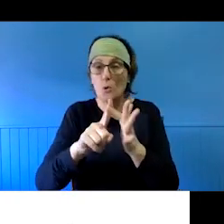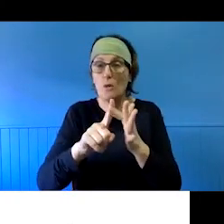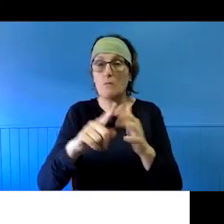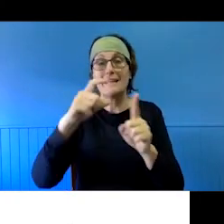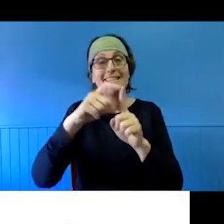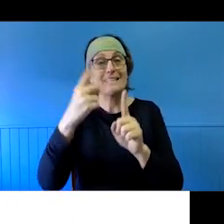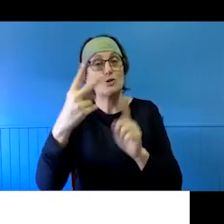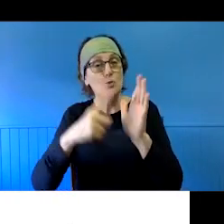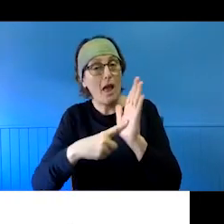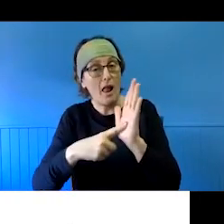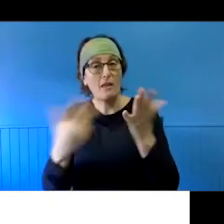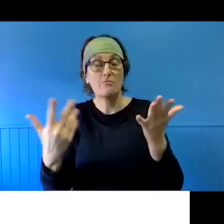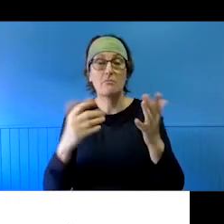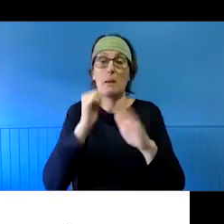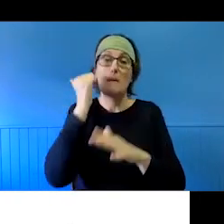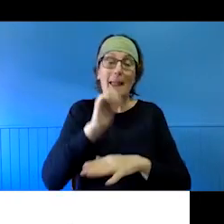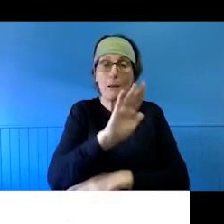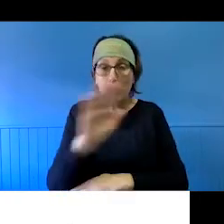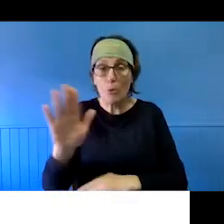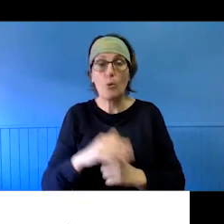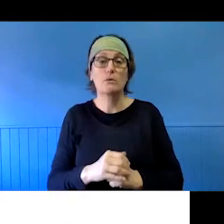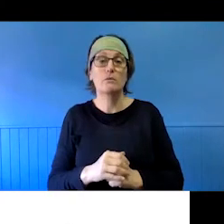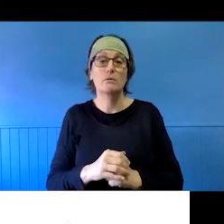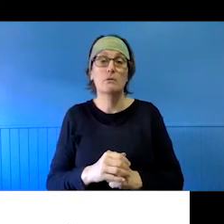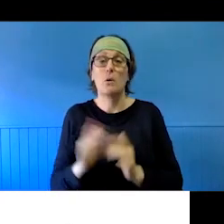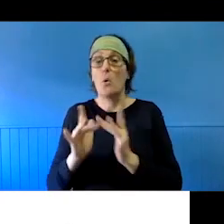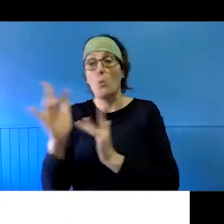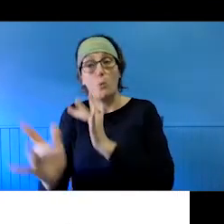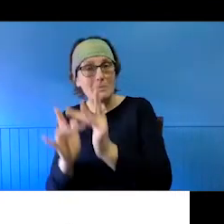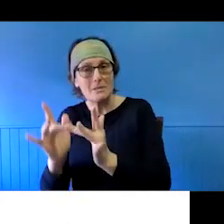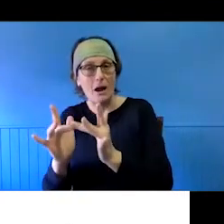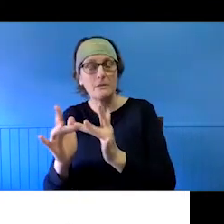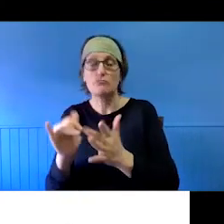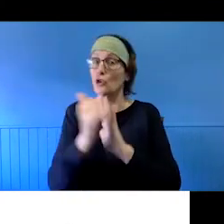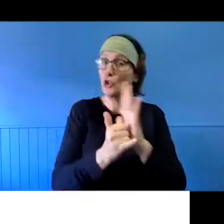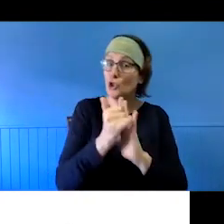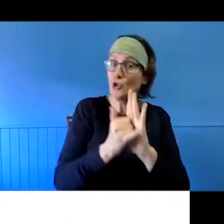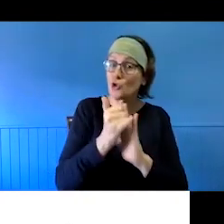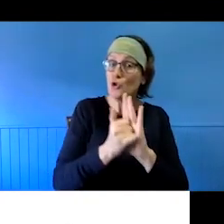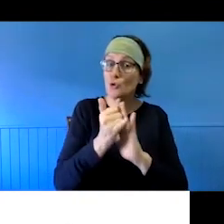We can use websites, YouTube channels. We